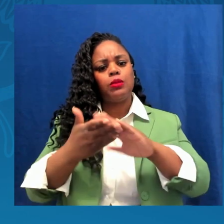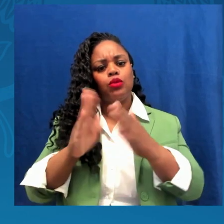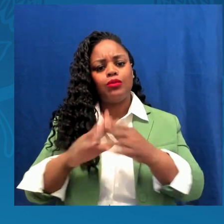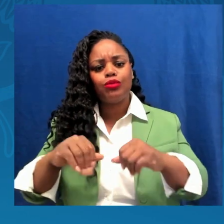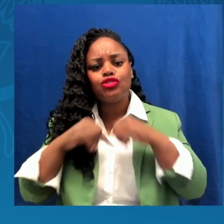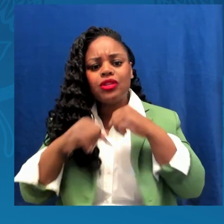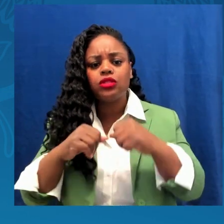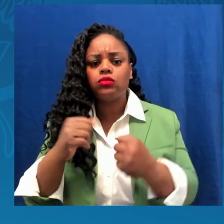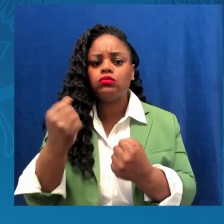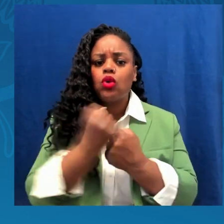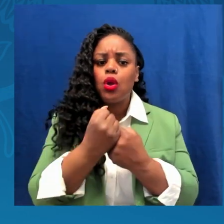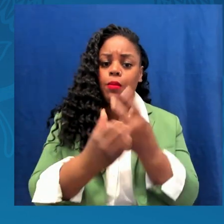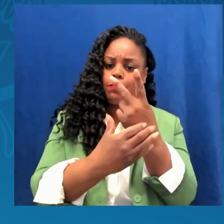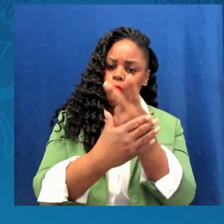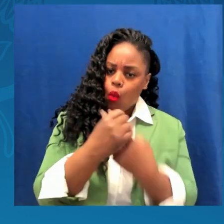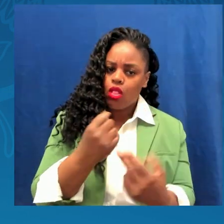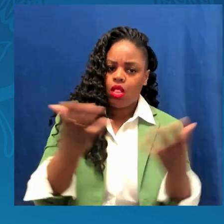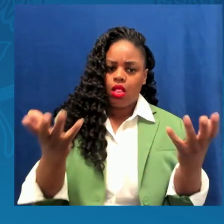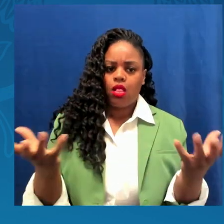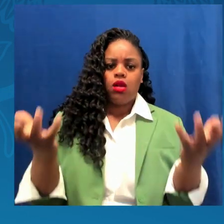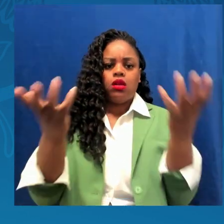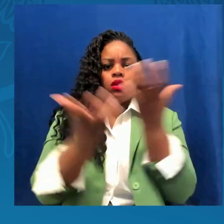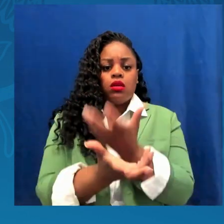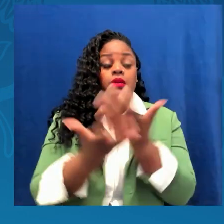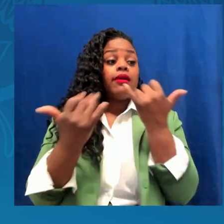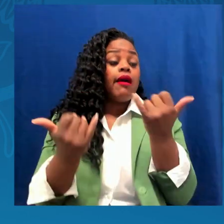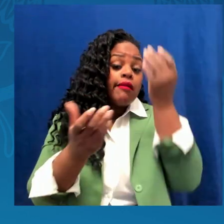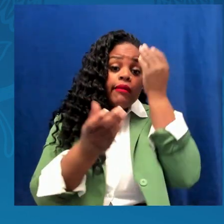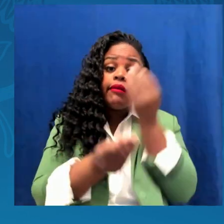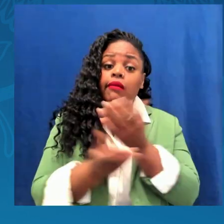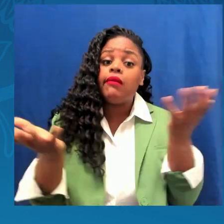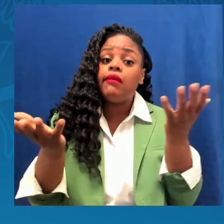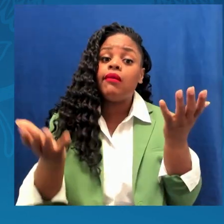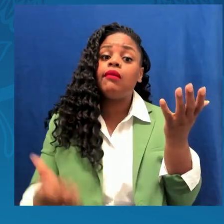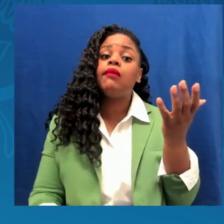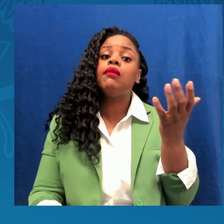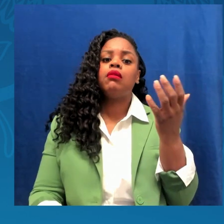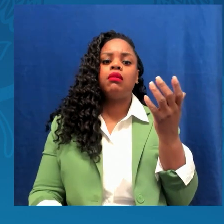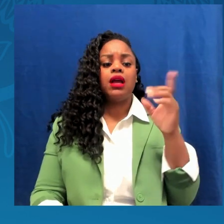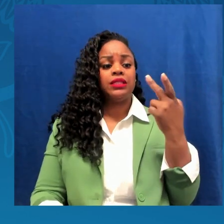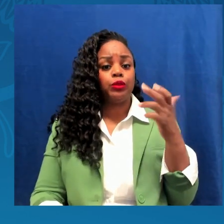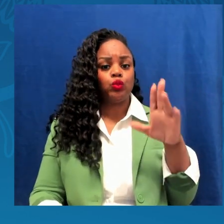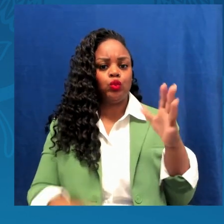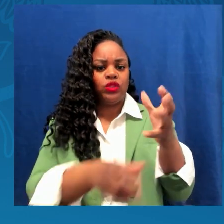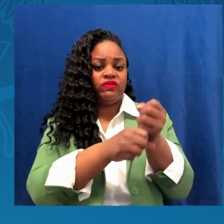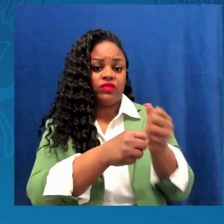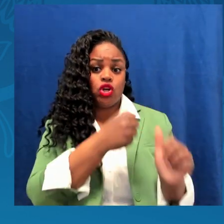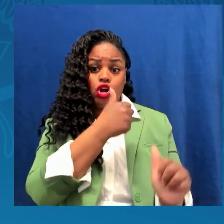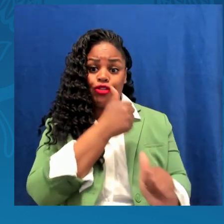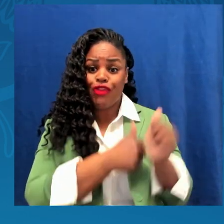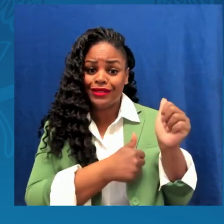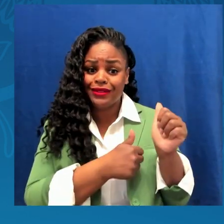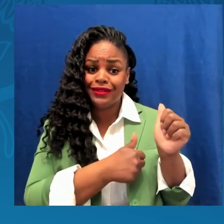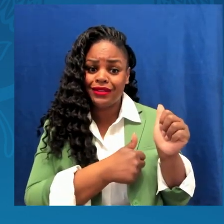Today, we are announcing that HBCUs that have received threats that significantly disrupt the learning environment